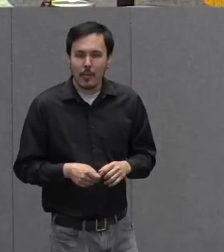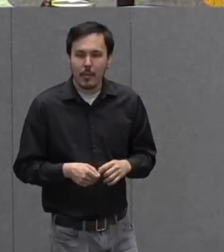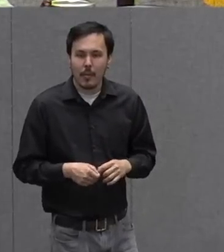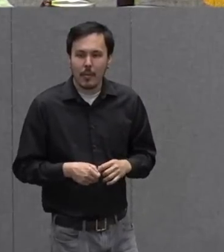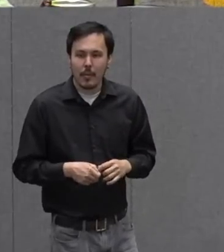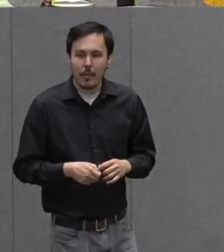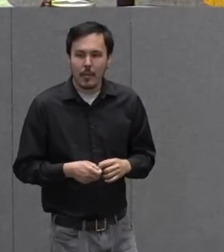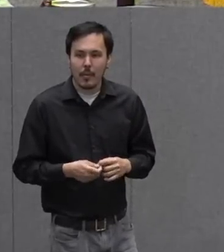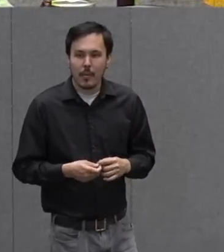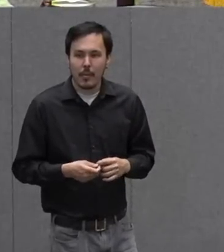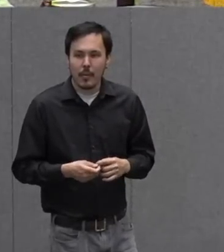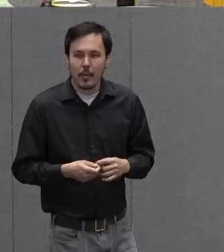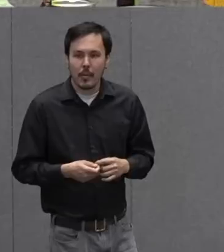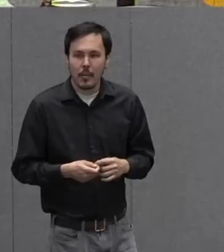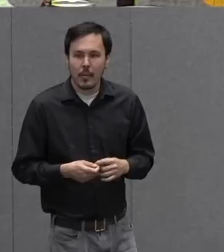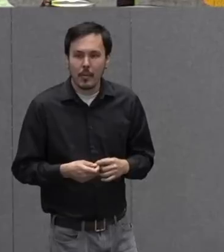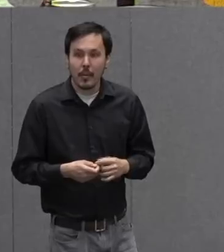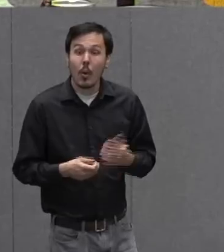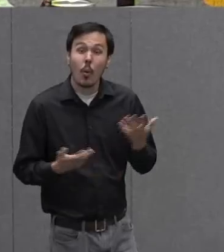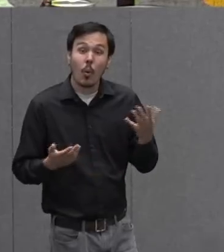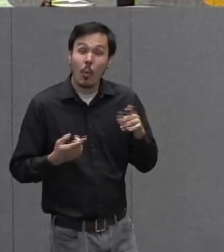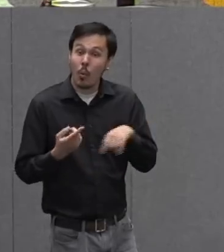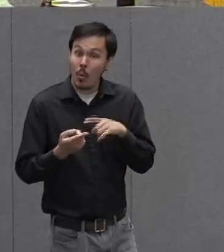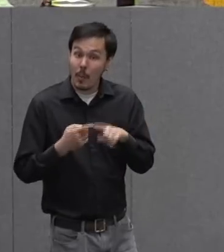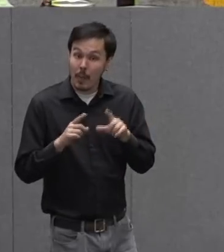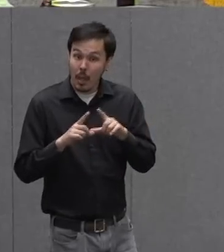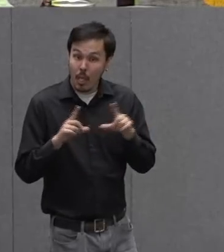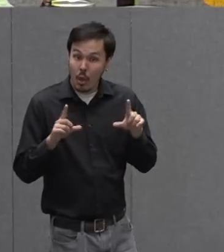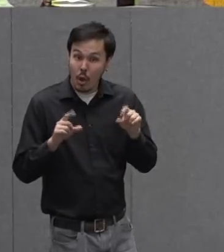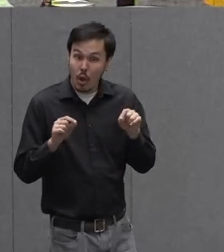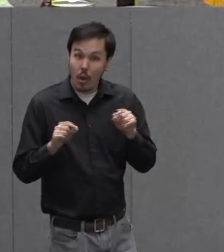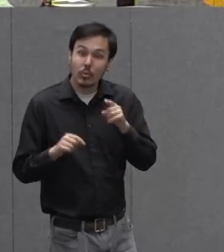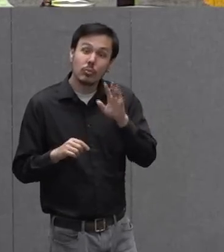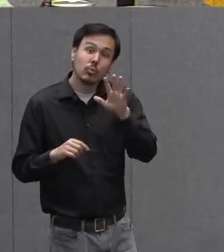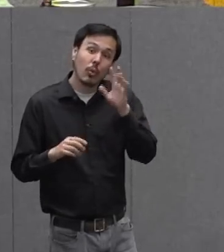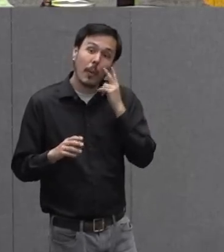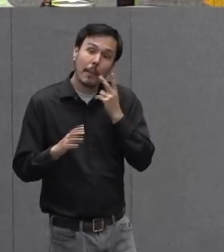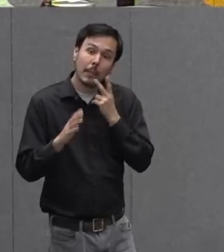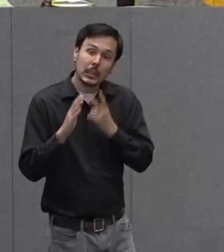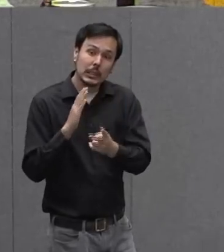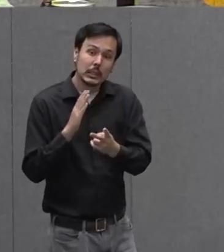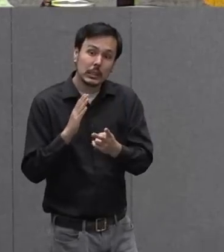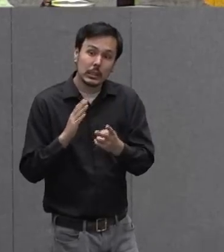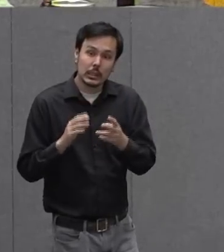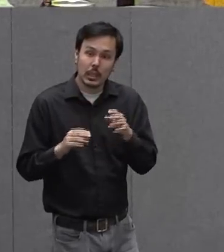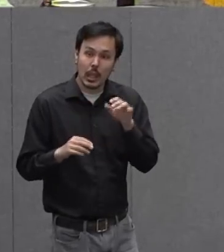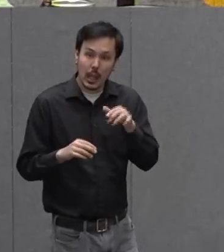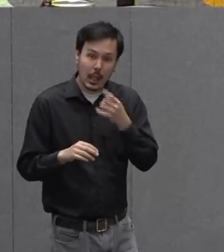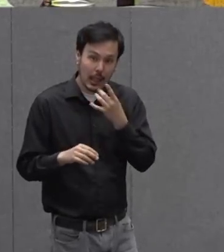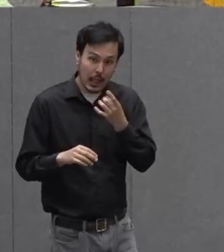What about this index card? What do you predict? Do you predict the light will shine through,